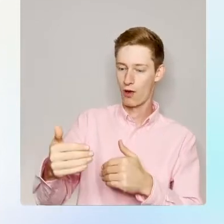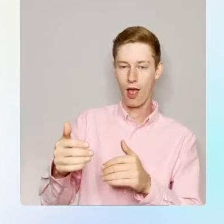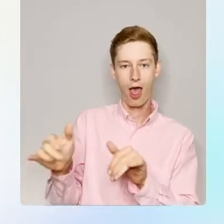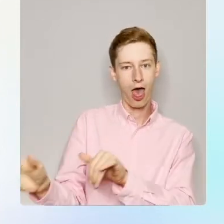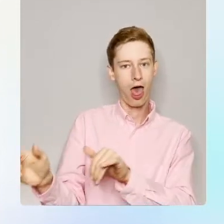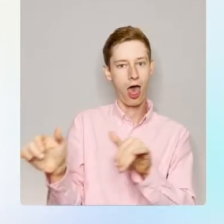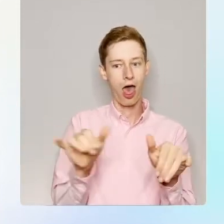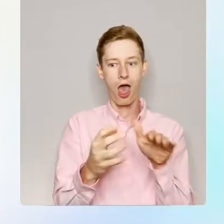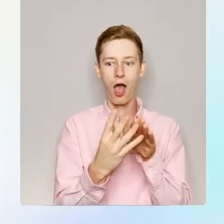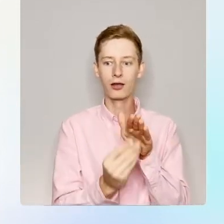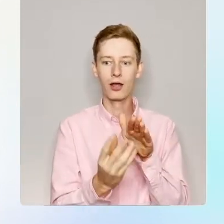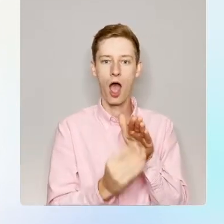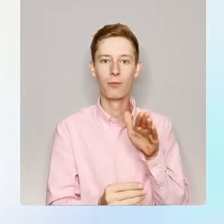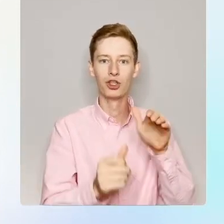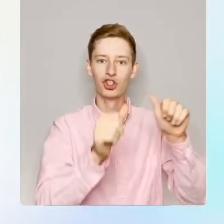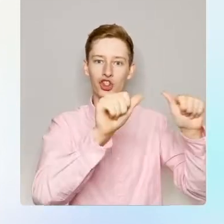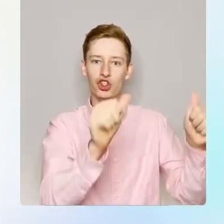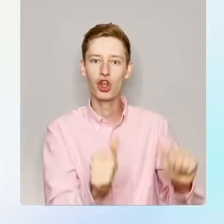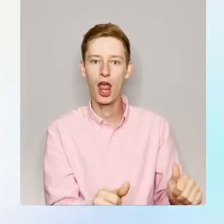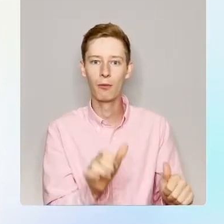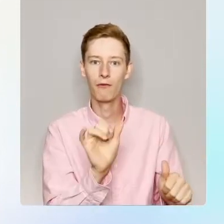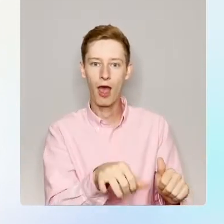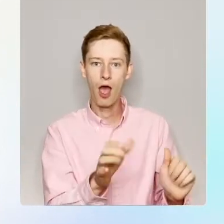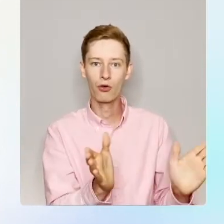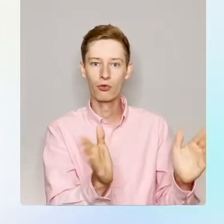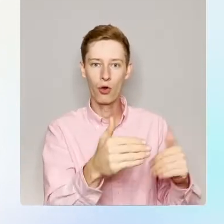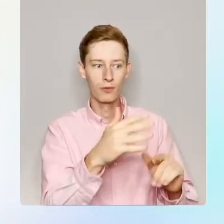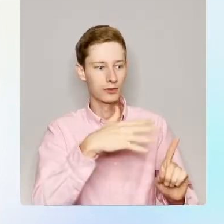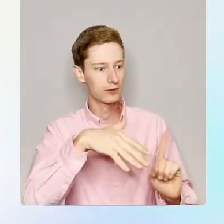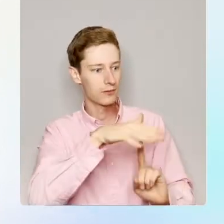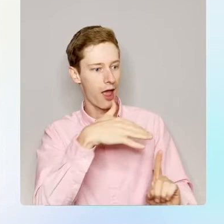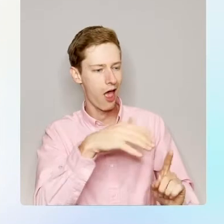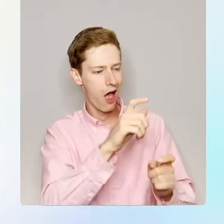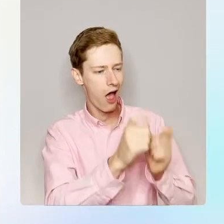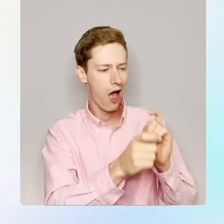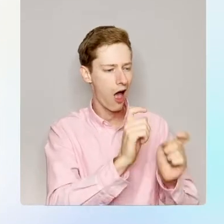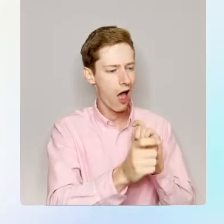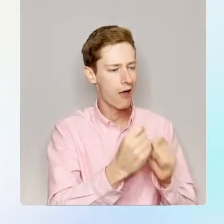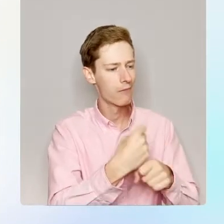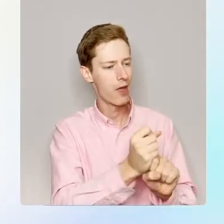to mimic the geometry of the space and fine-tuned to make each space feel right.